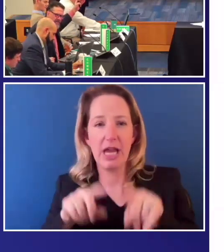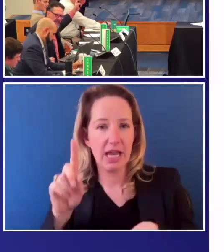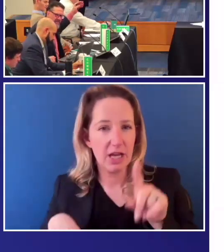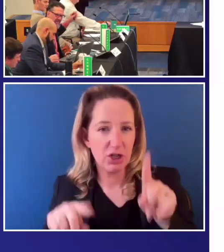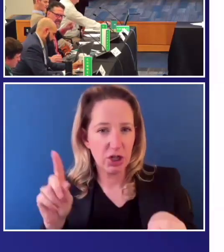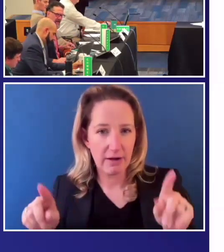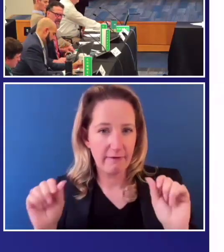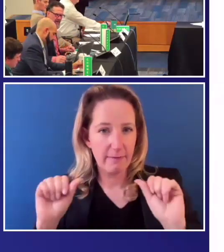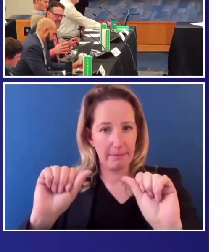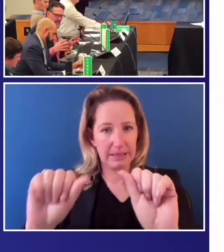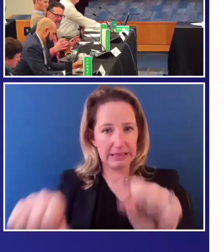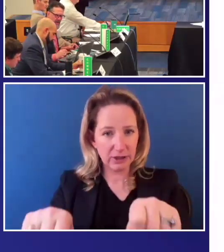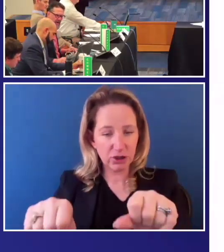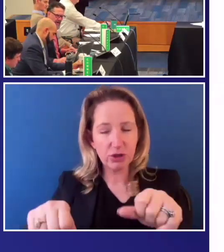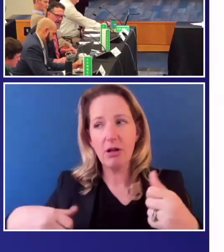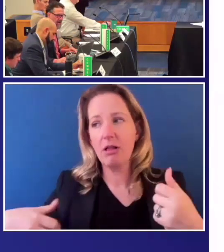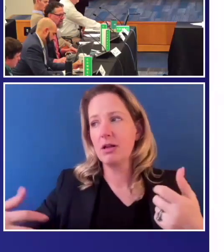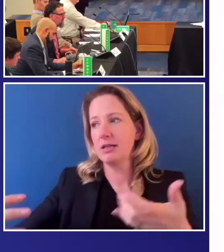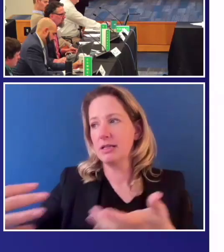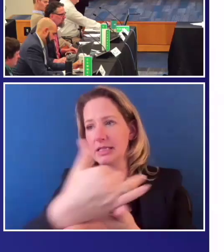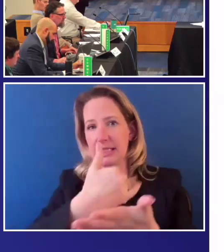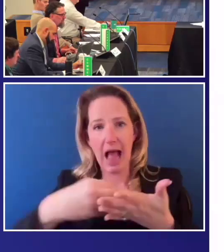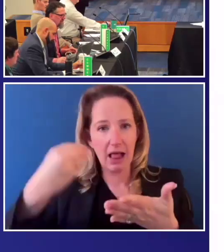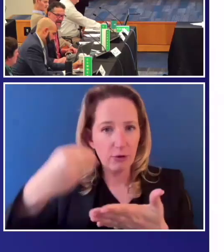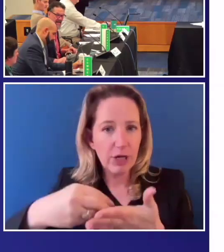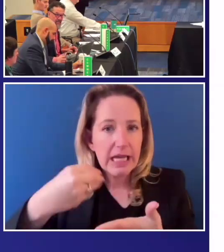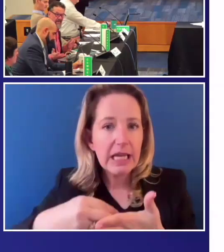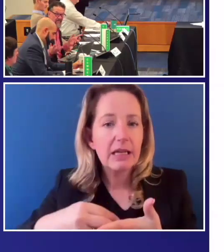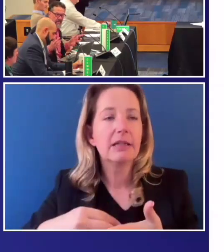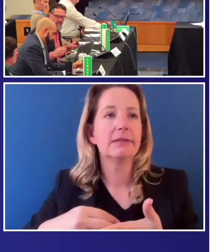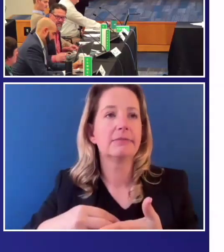potential salary exaggeration?